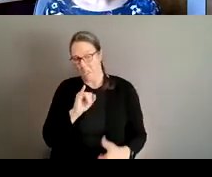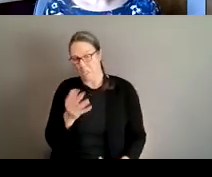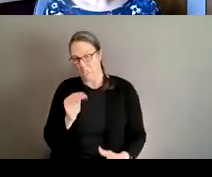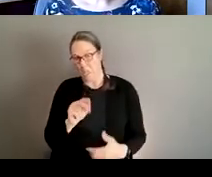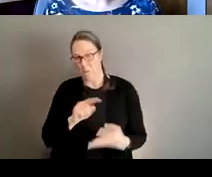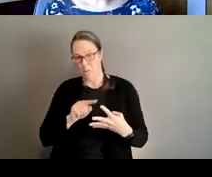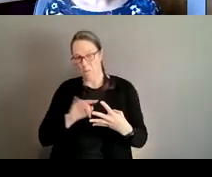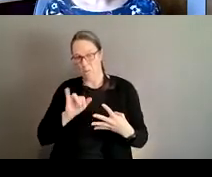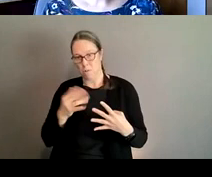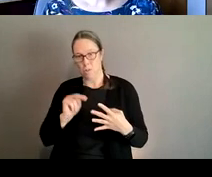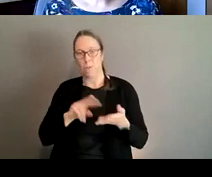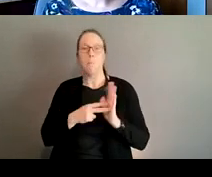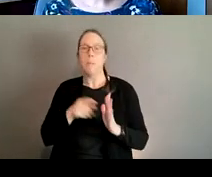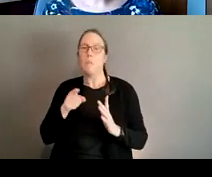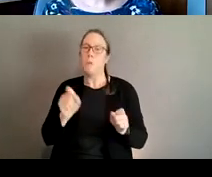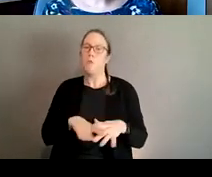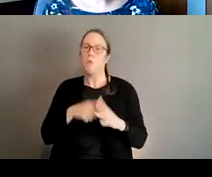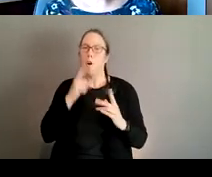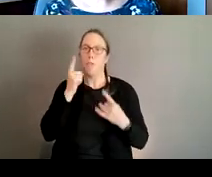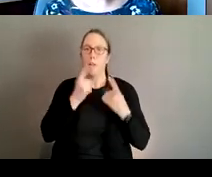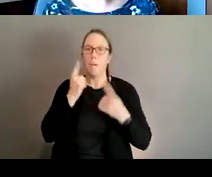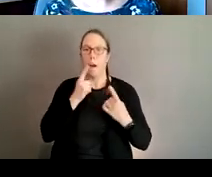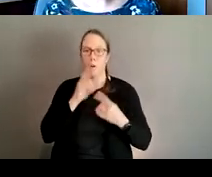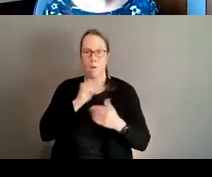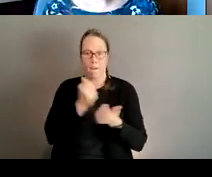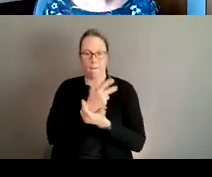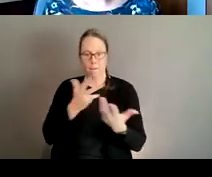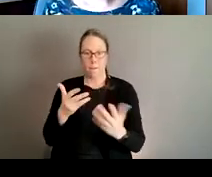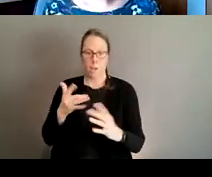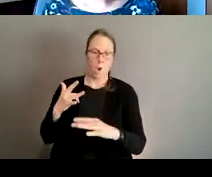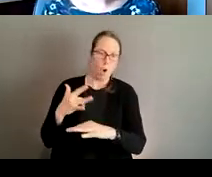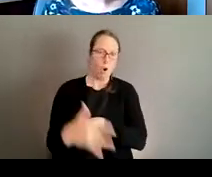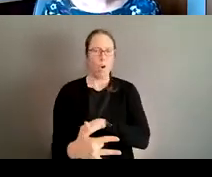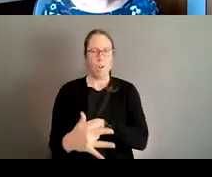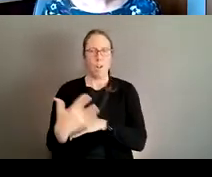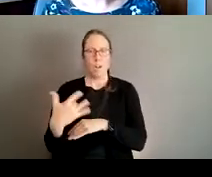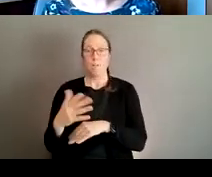start thinking about all these things very far in advance. In truth, you really won't